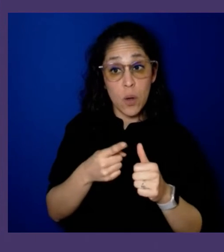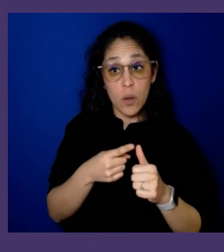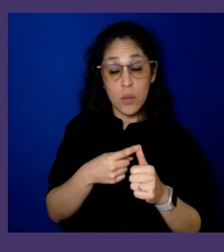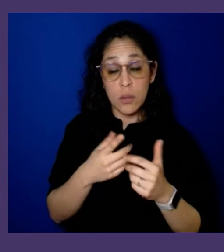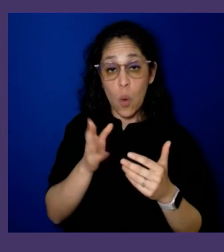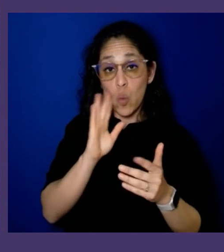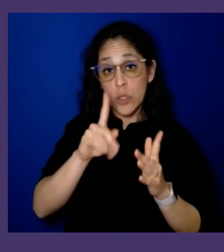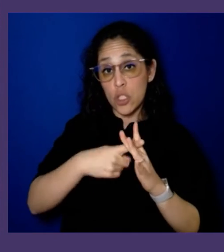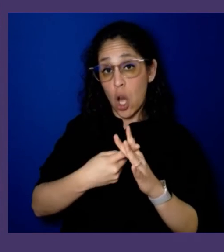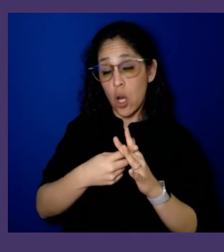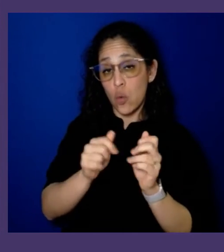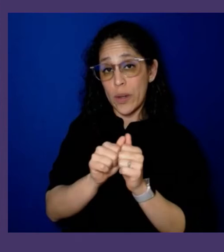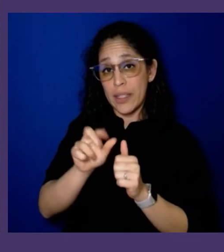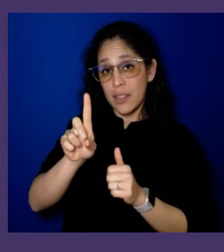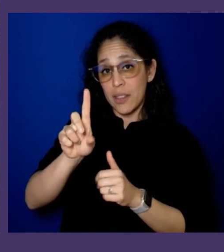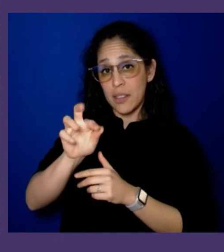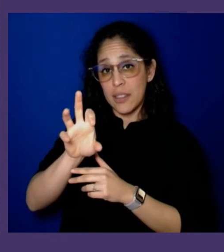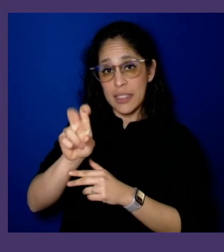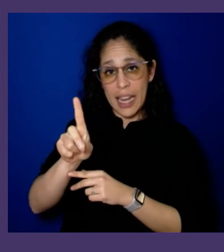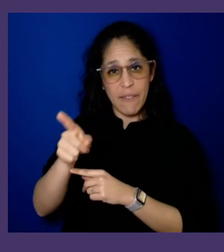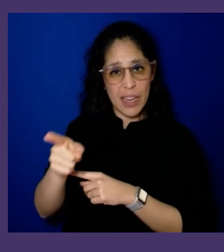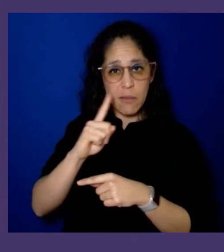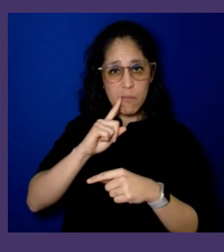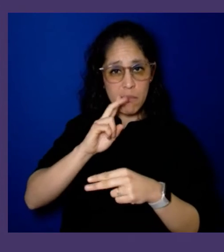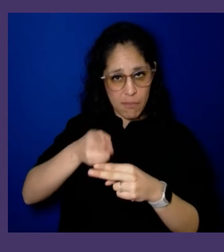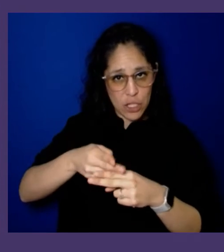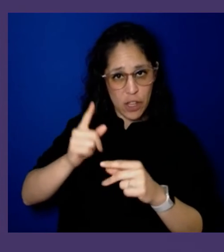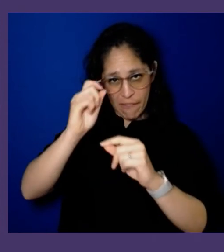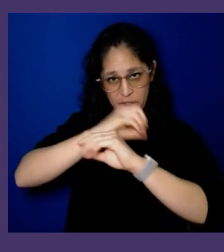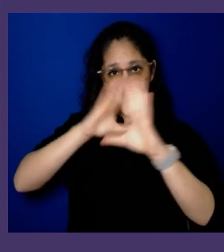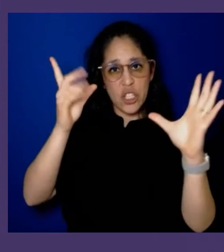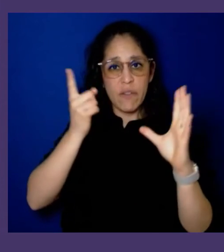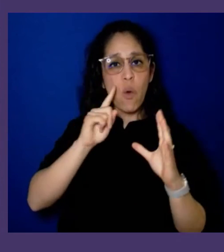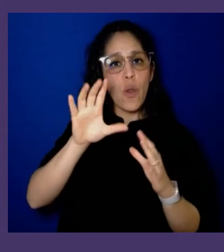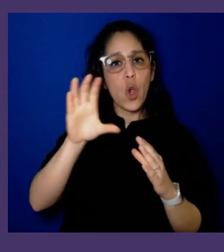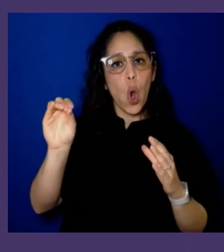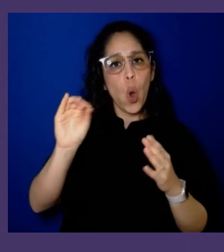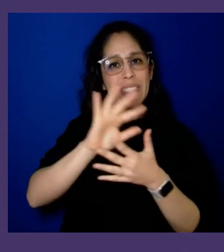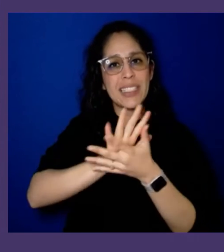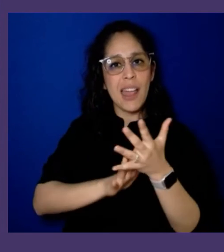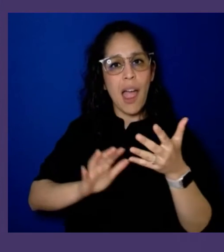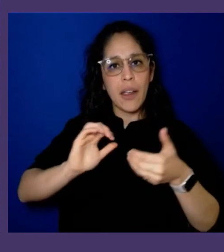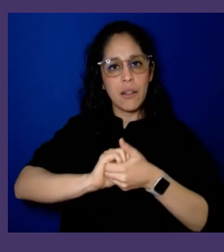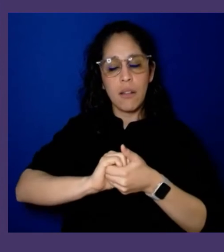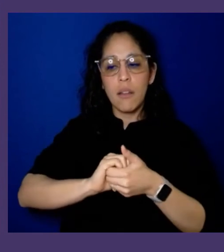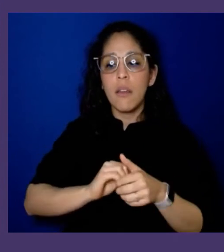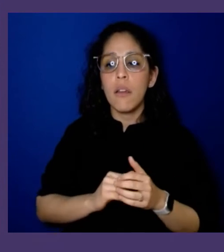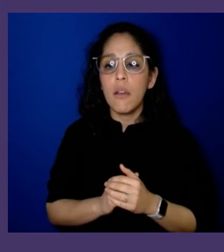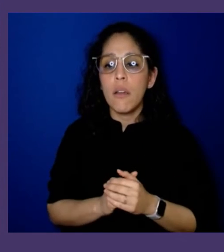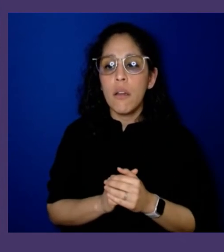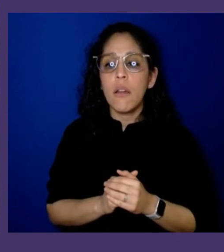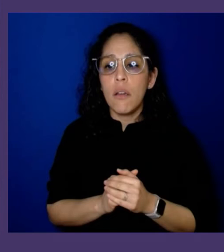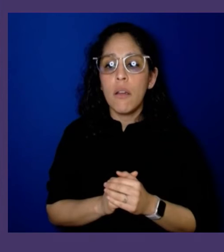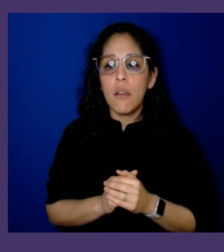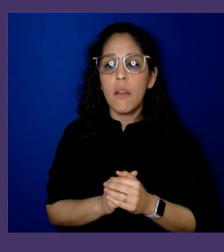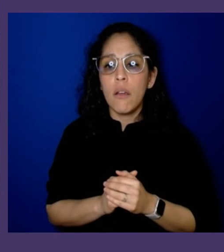saying with the vision for this co-design. I just thought it was a really innovative approach